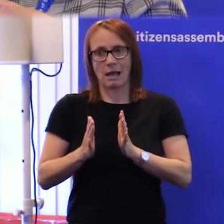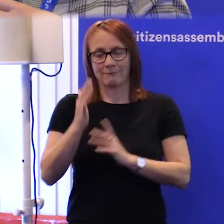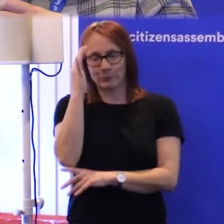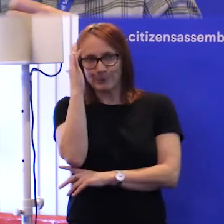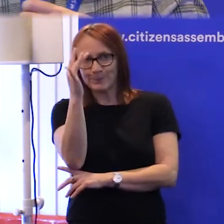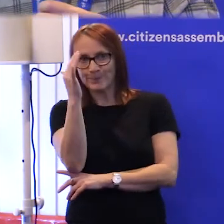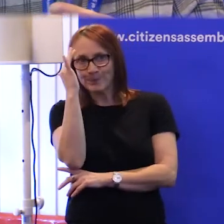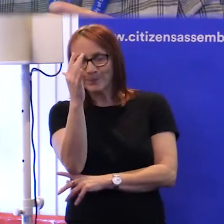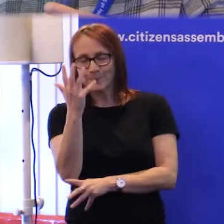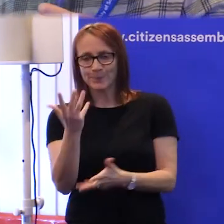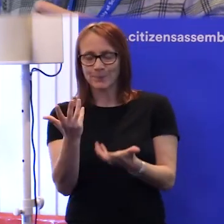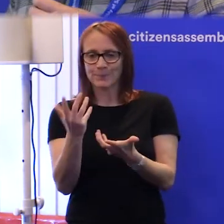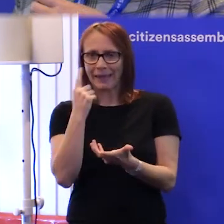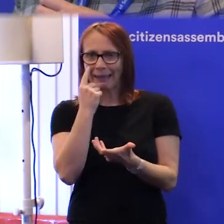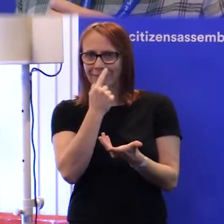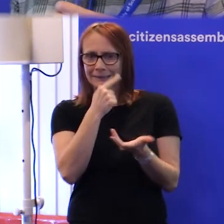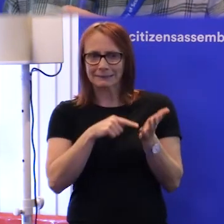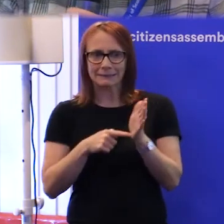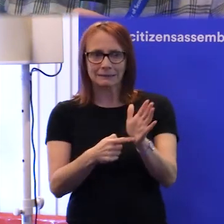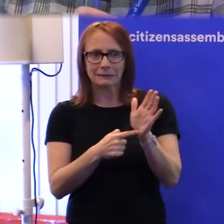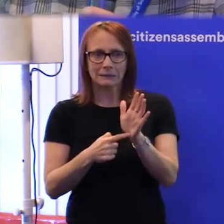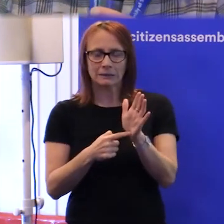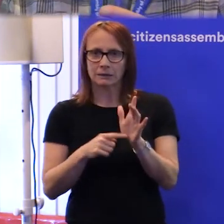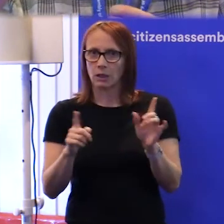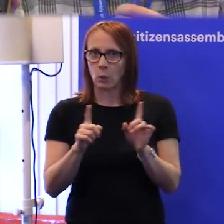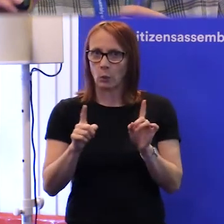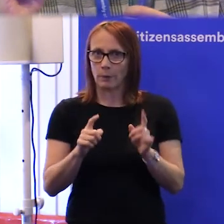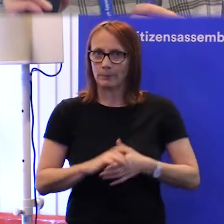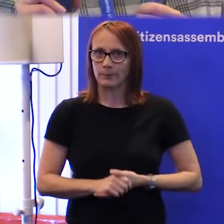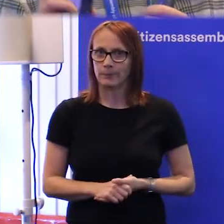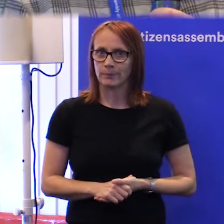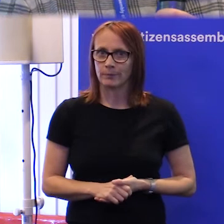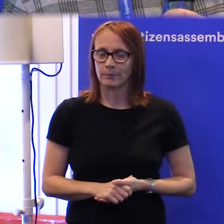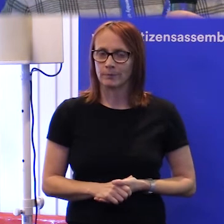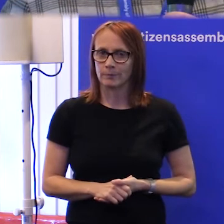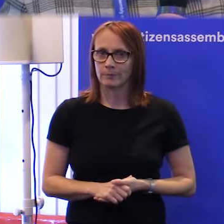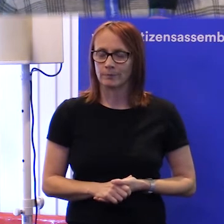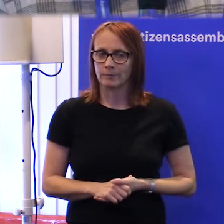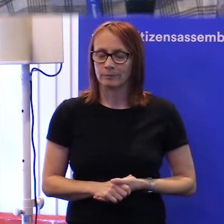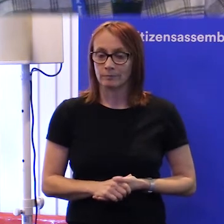we take evidence on board and really that comes down to this idea of critical